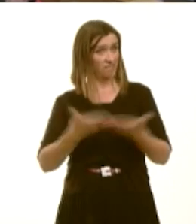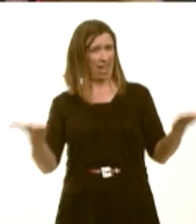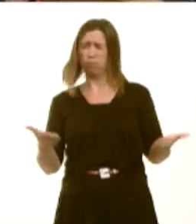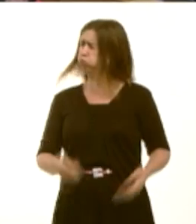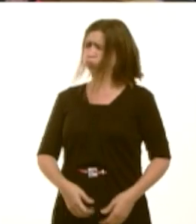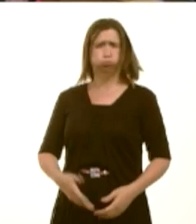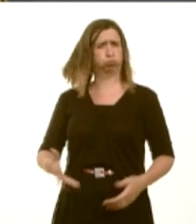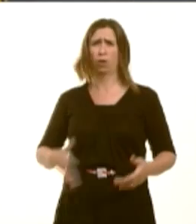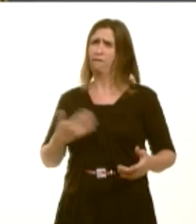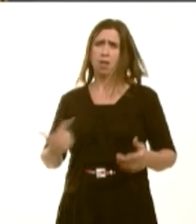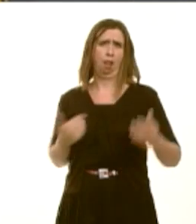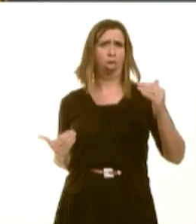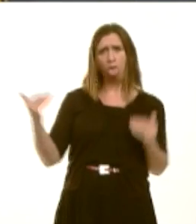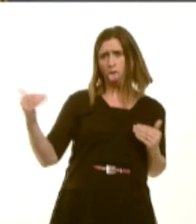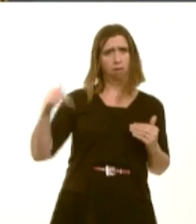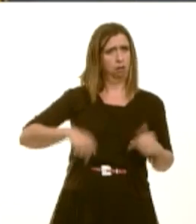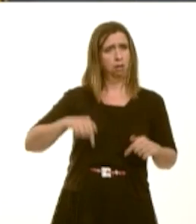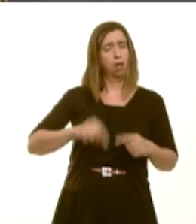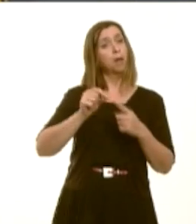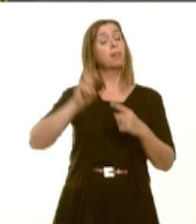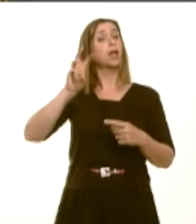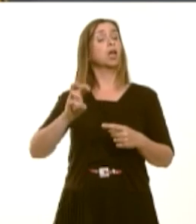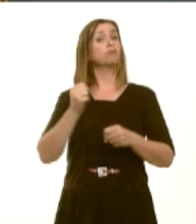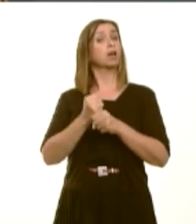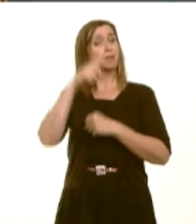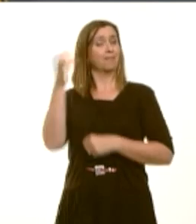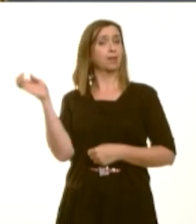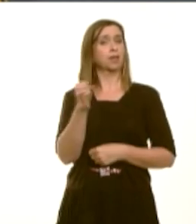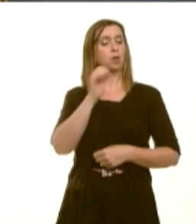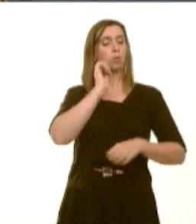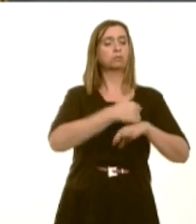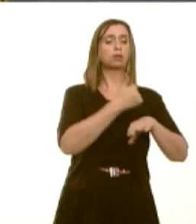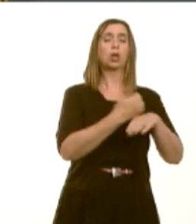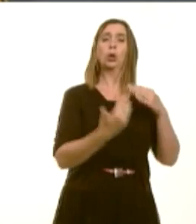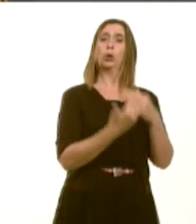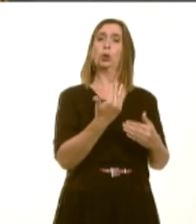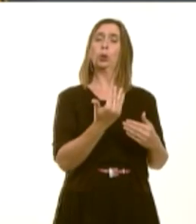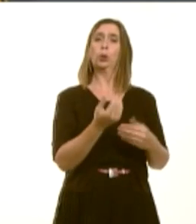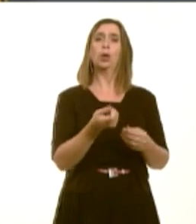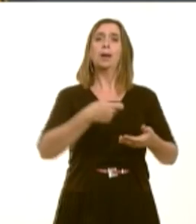at all. A Plaid Cymru Government would establish a new medicines and treatments fund that would